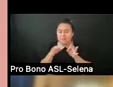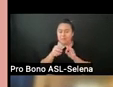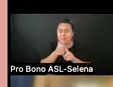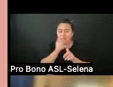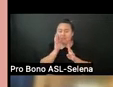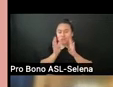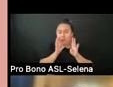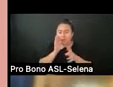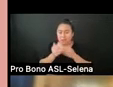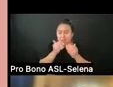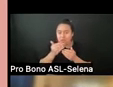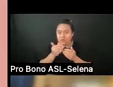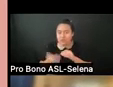enhance your film.